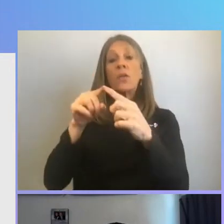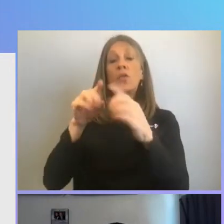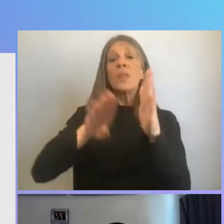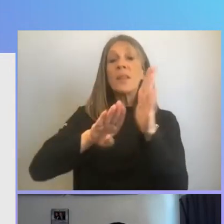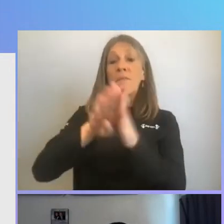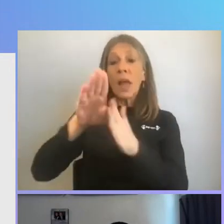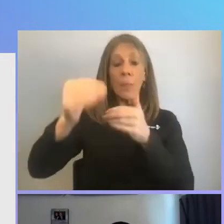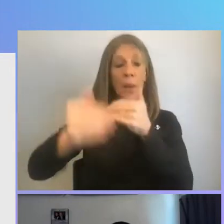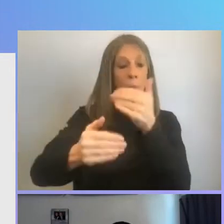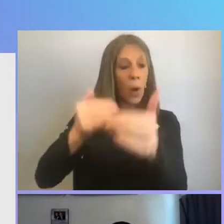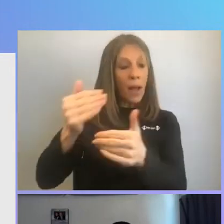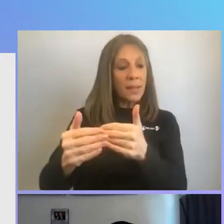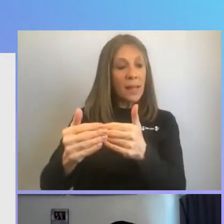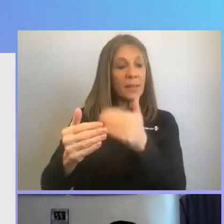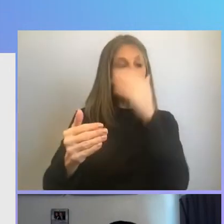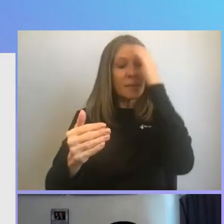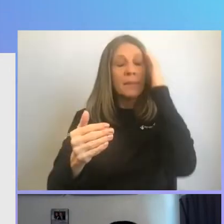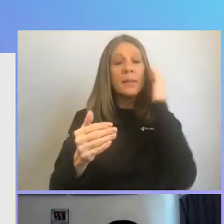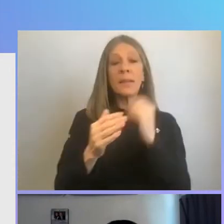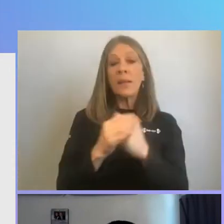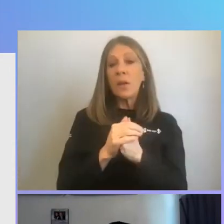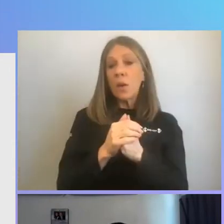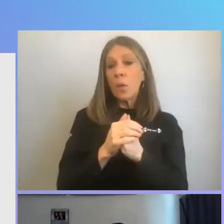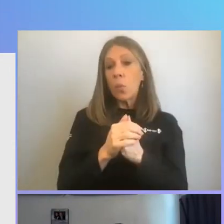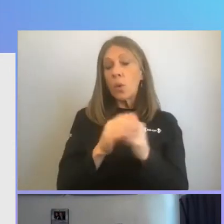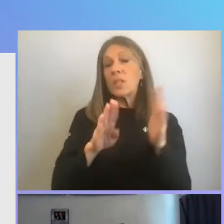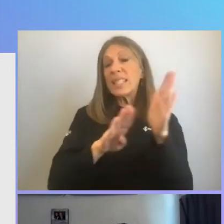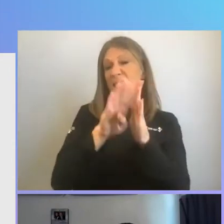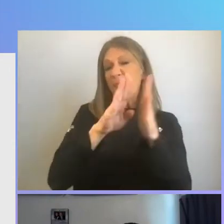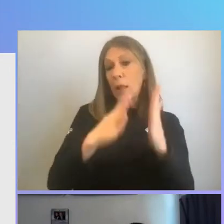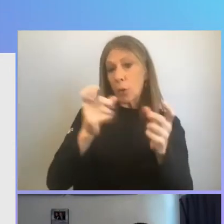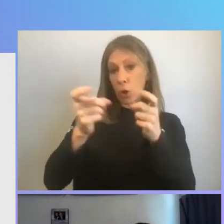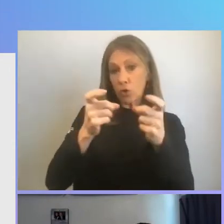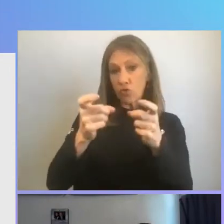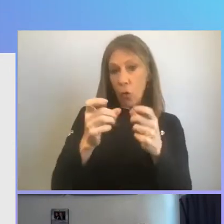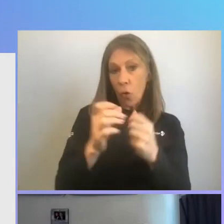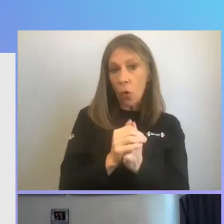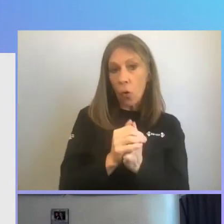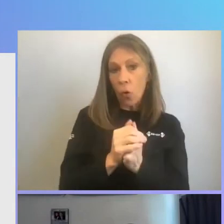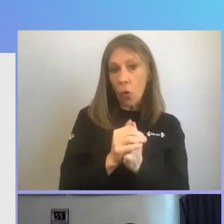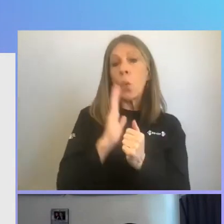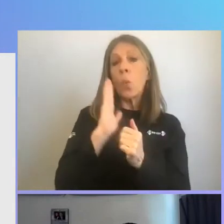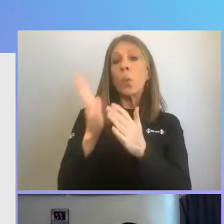which is in developer control. We'll shift left and I'll show